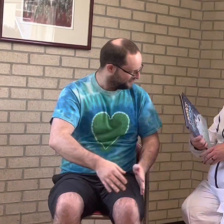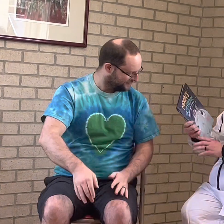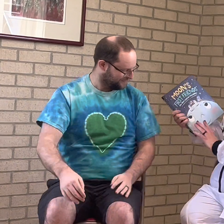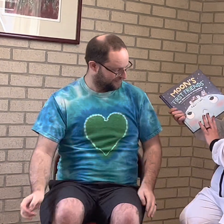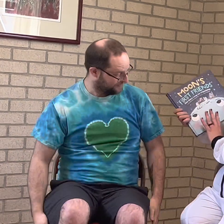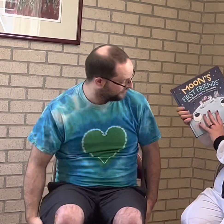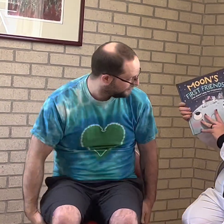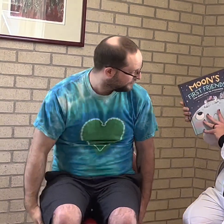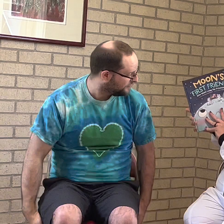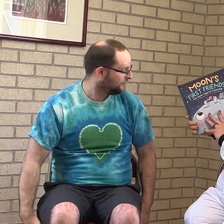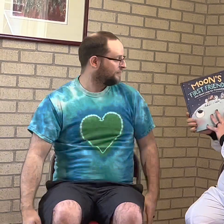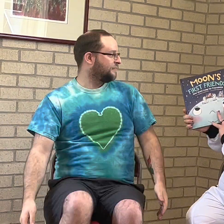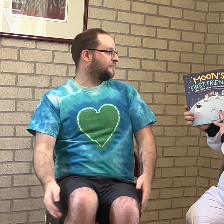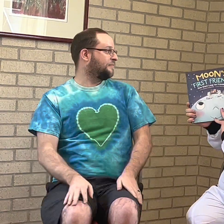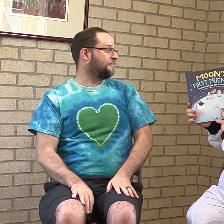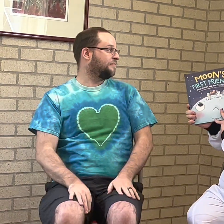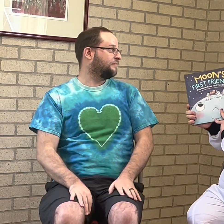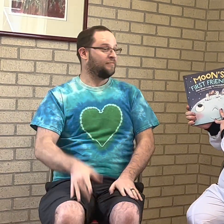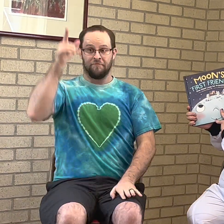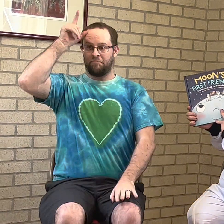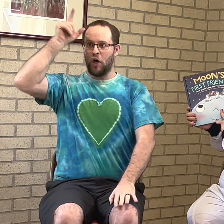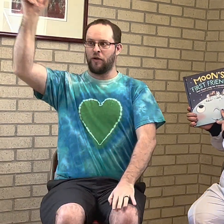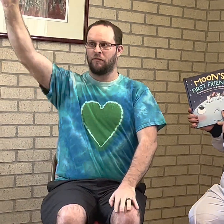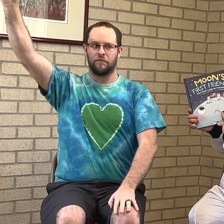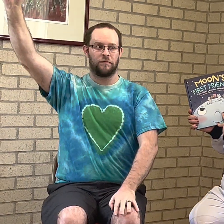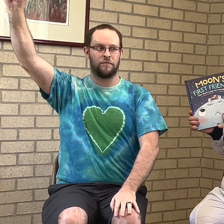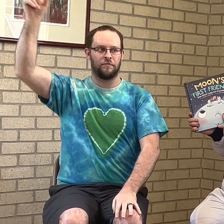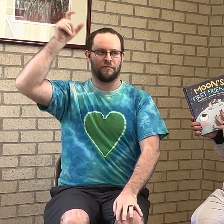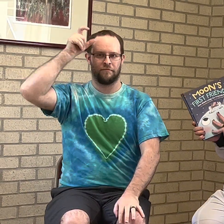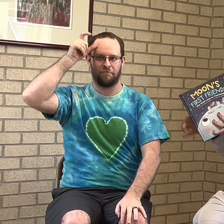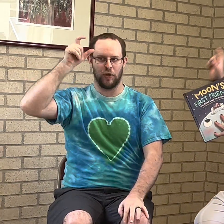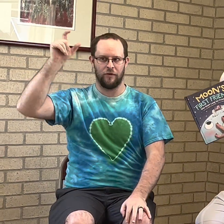Mr. Dixon: So today's book is Moon's First Friends.